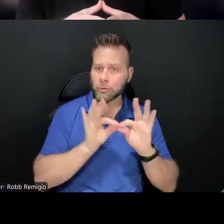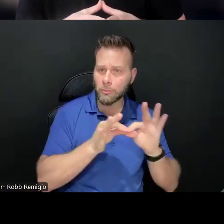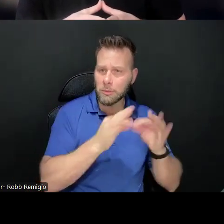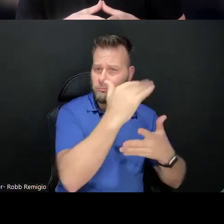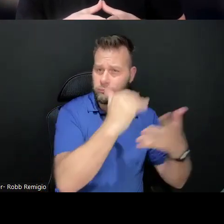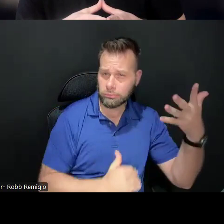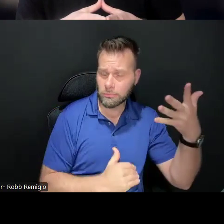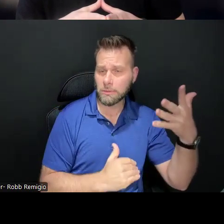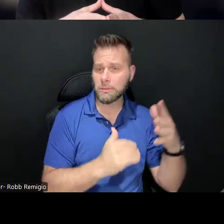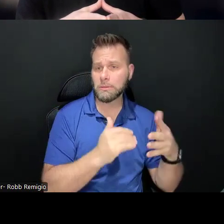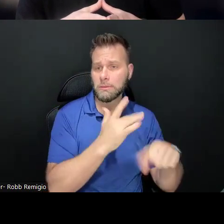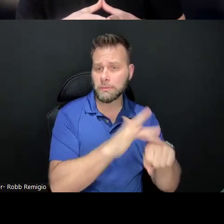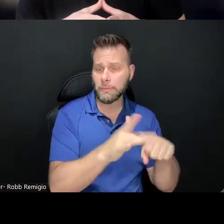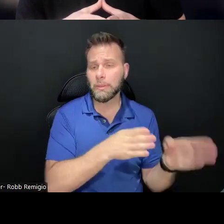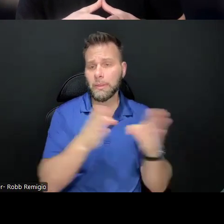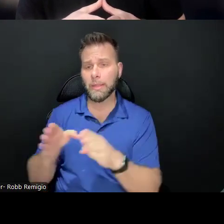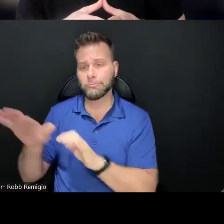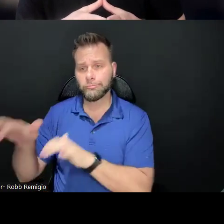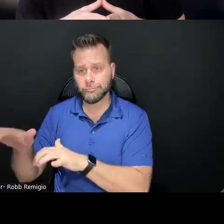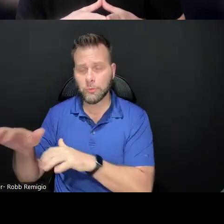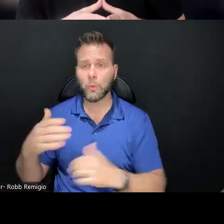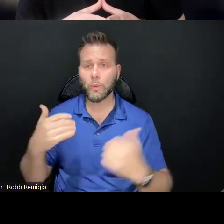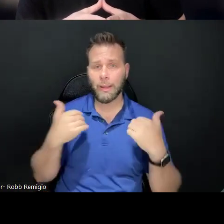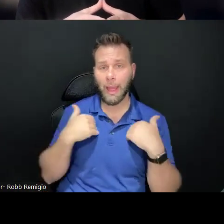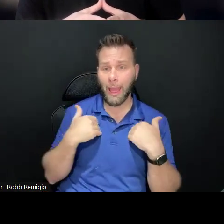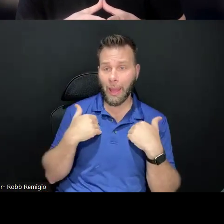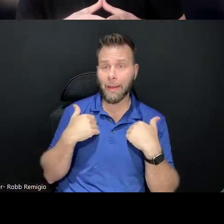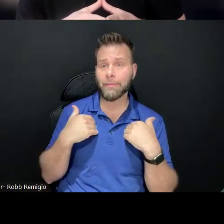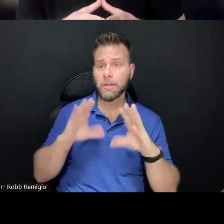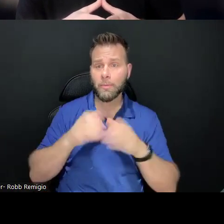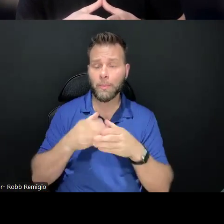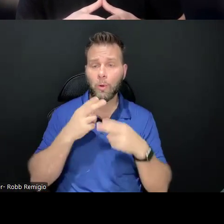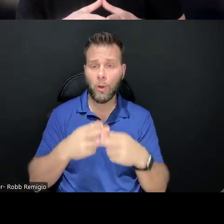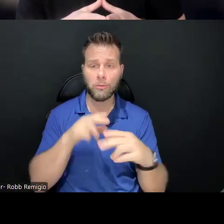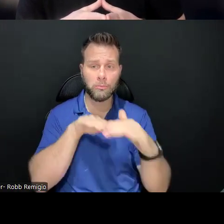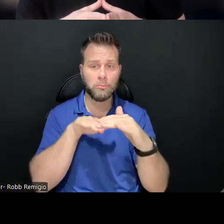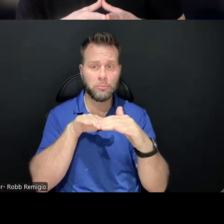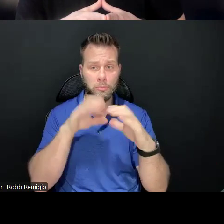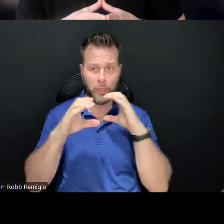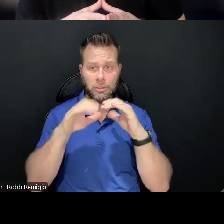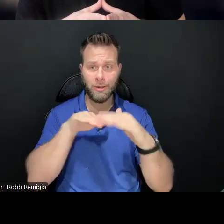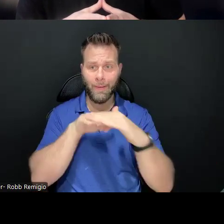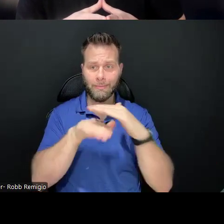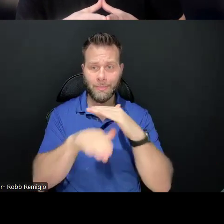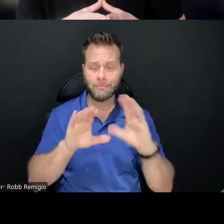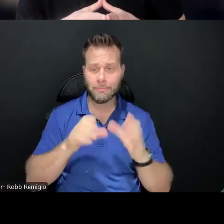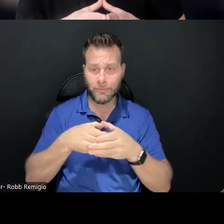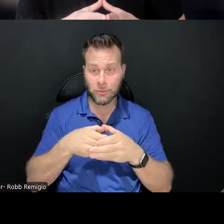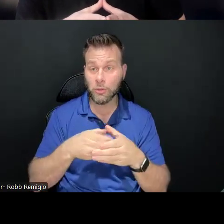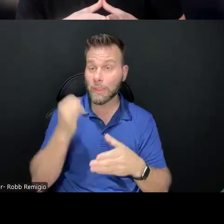interpreter and CART Captioner called the communication access What that means is, if you